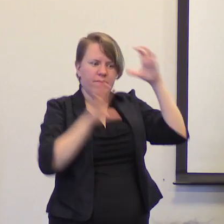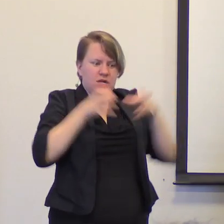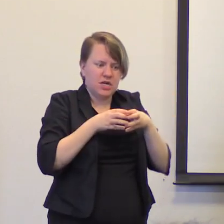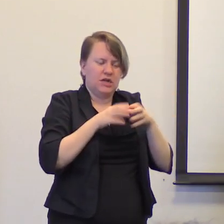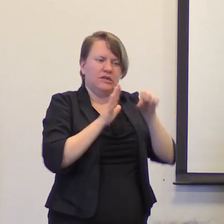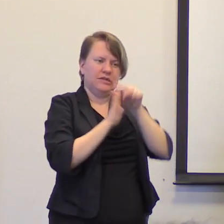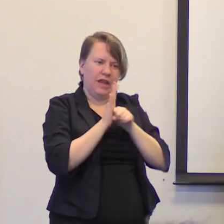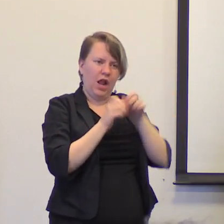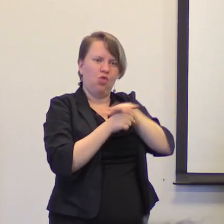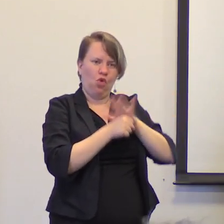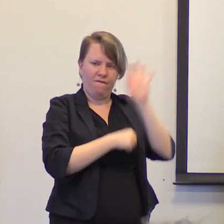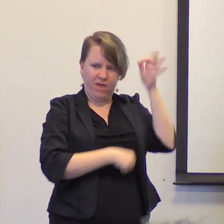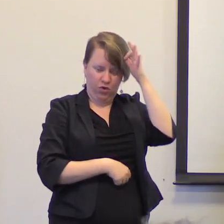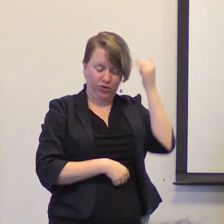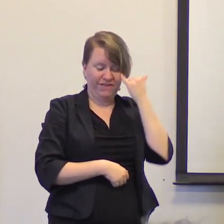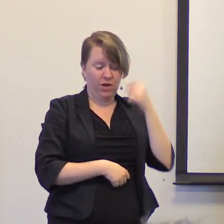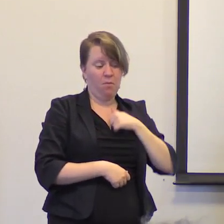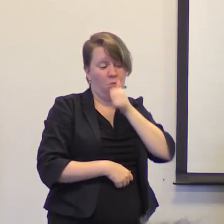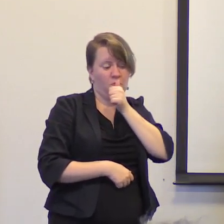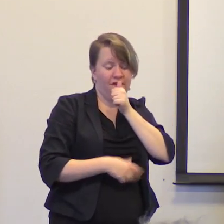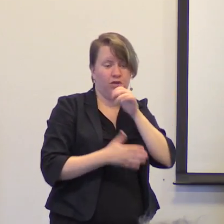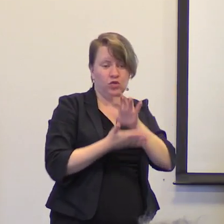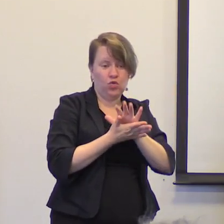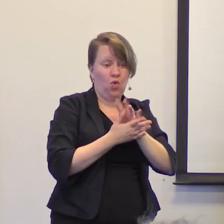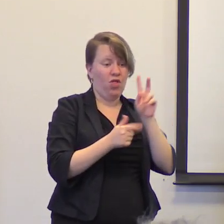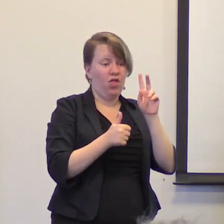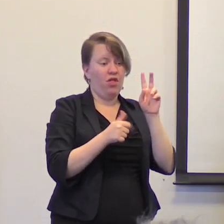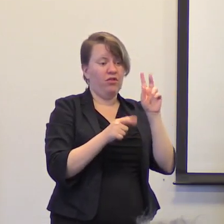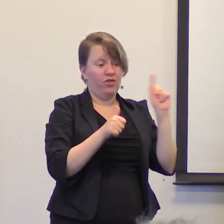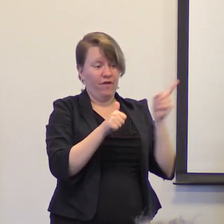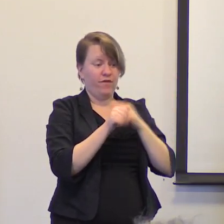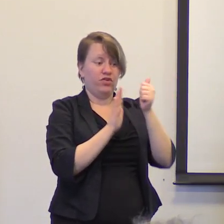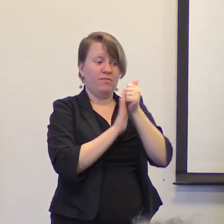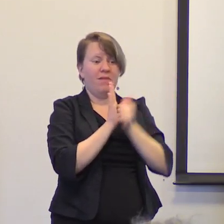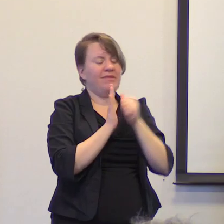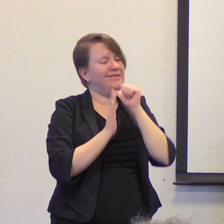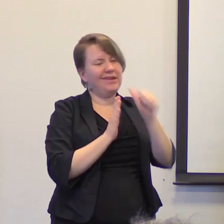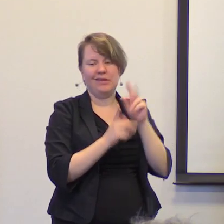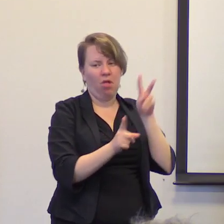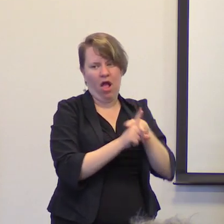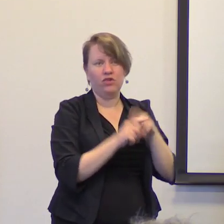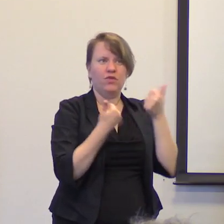So if you're in a private school, the First Amendment doesn't apply, which is first we have to narrow down is there a First Amendment issue?